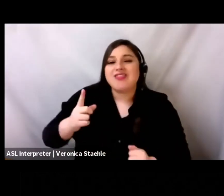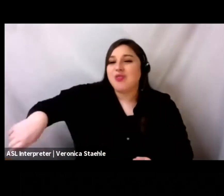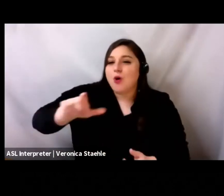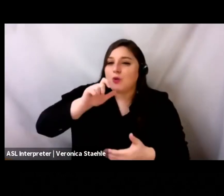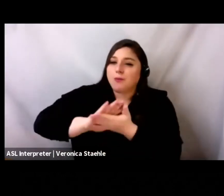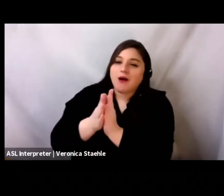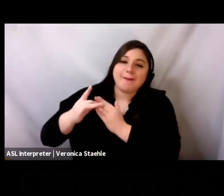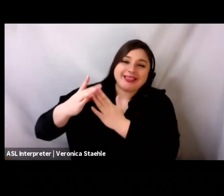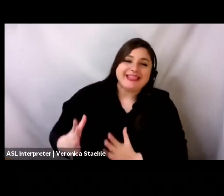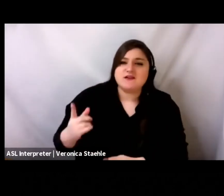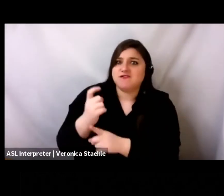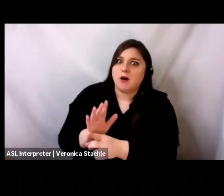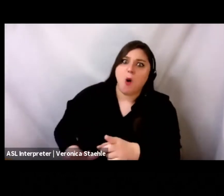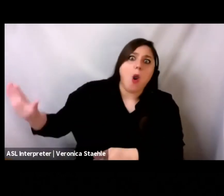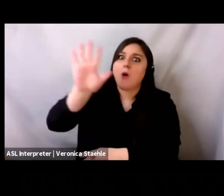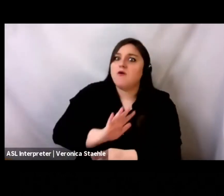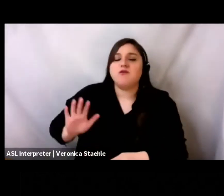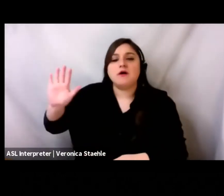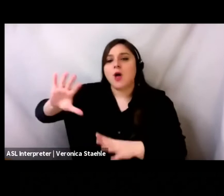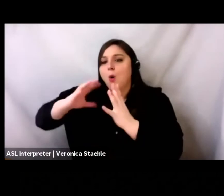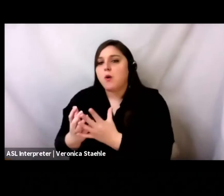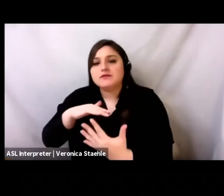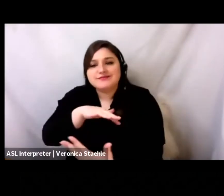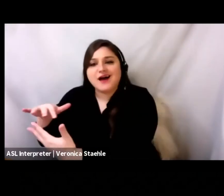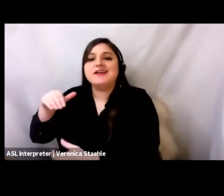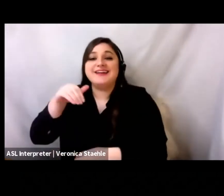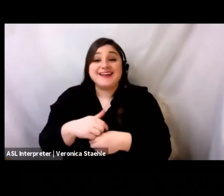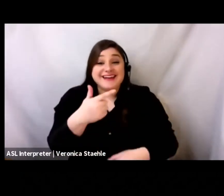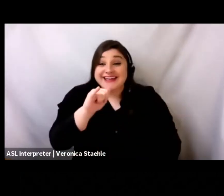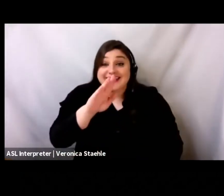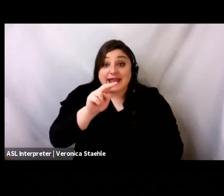from all over the world study it and Gibney is—people look to Gibney for different things.